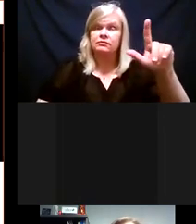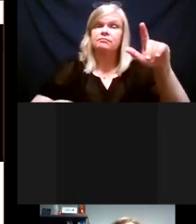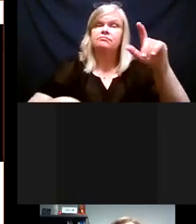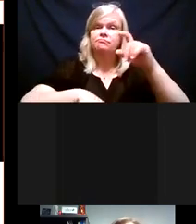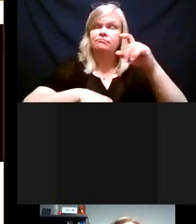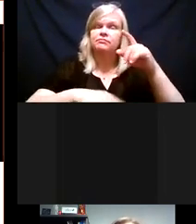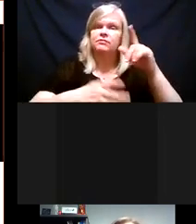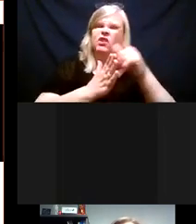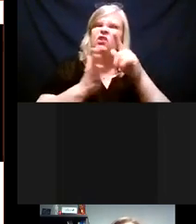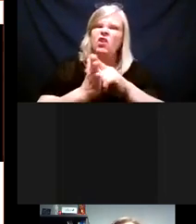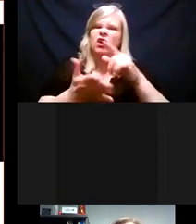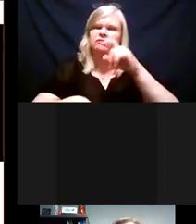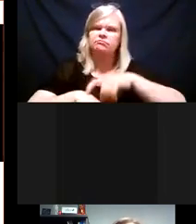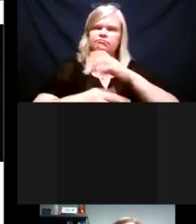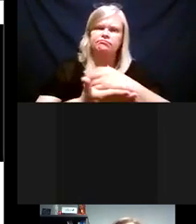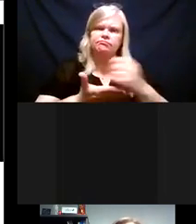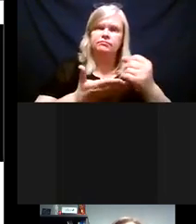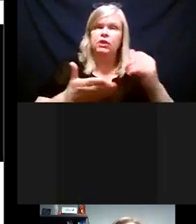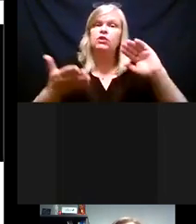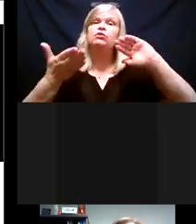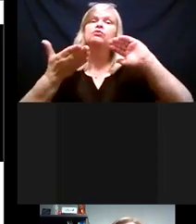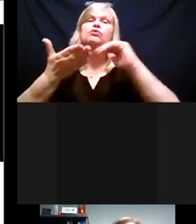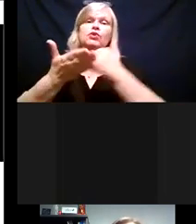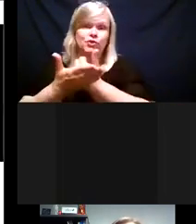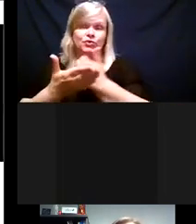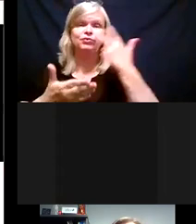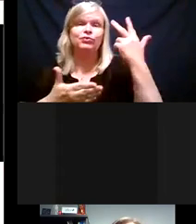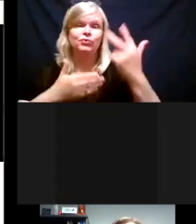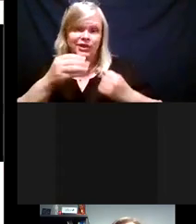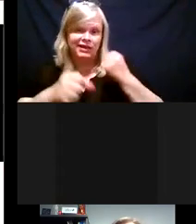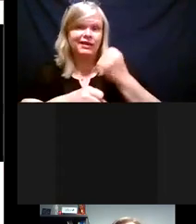THERE'S A NEW THREE-YEAR STATUTE OF LIMITATIONS FROM THAT TIME